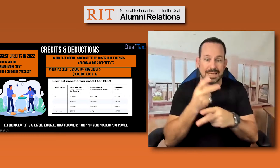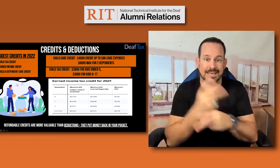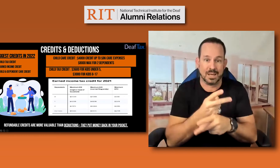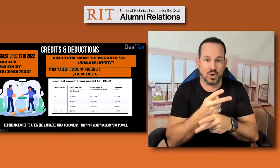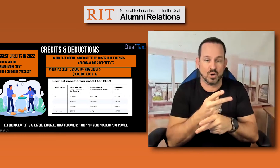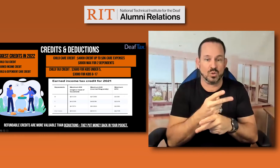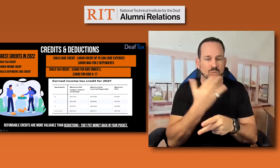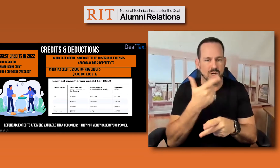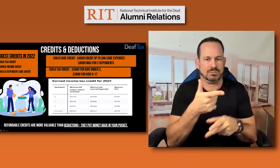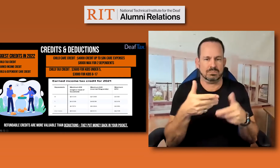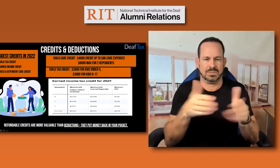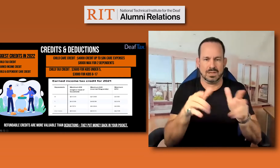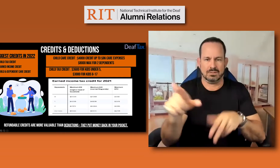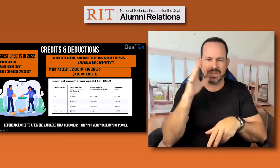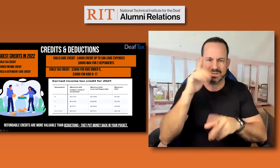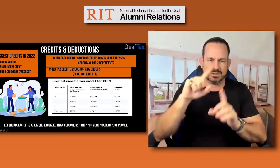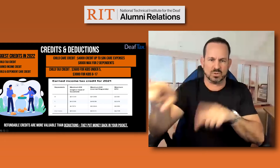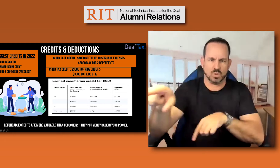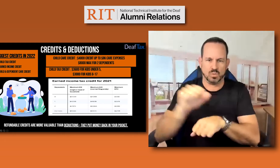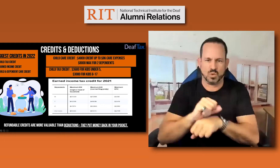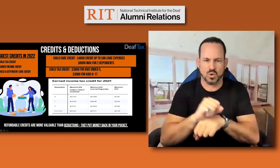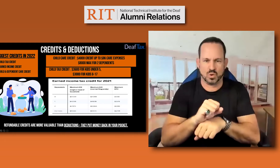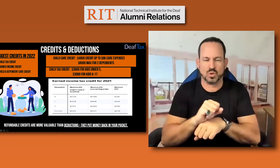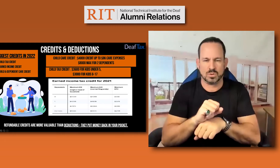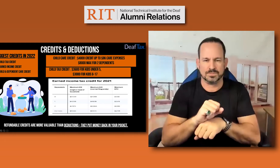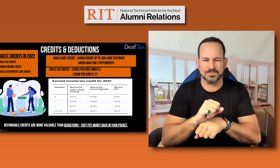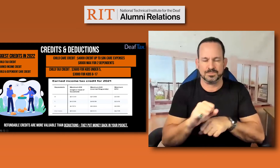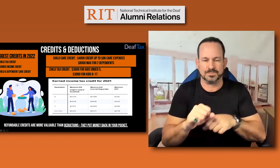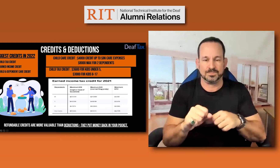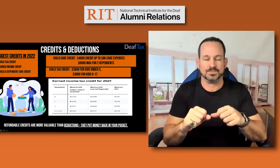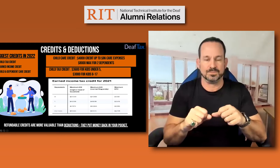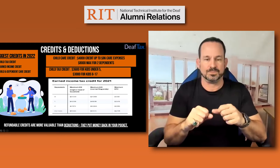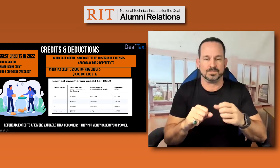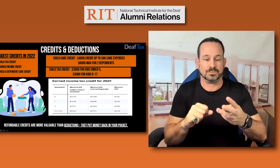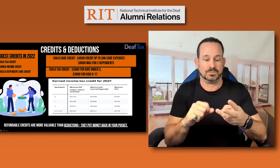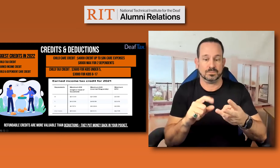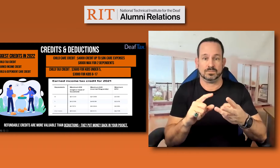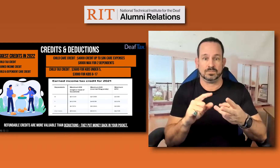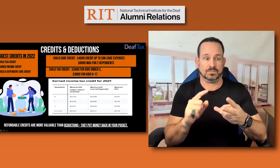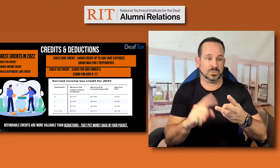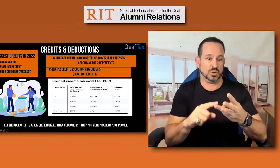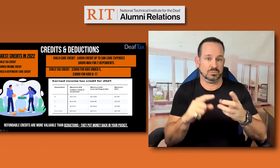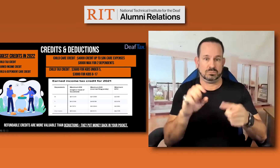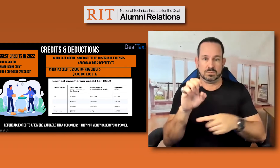a credit for taking care of children and for going to work.